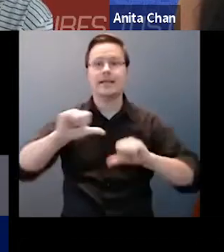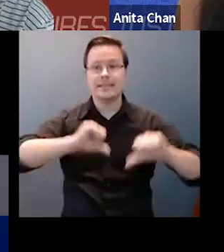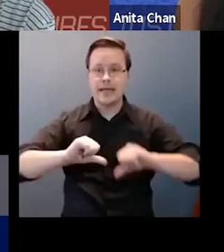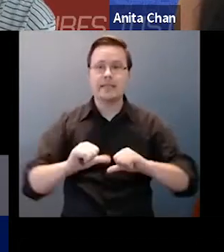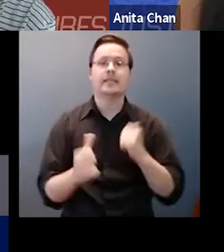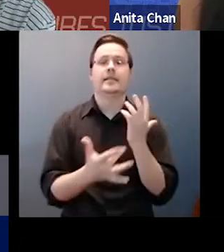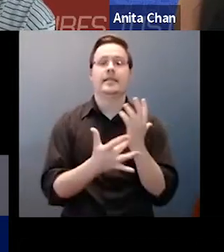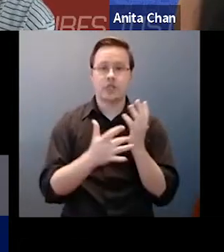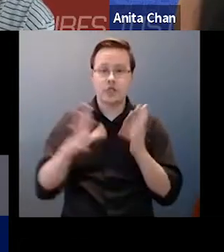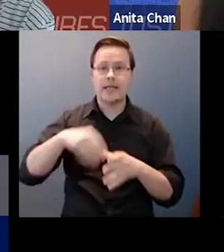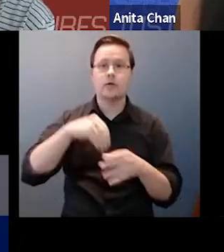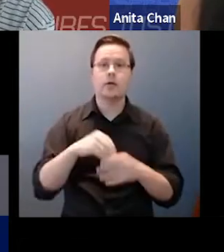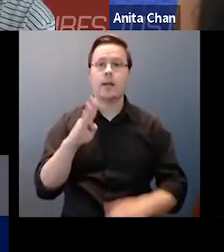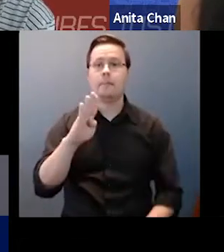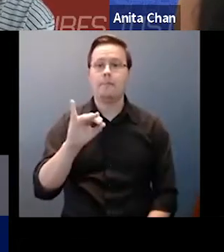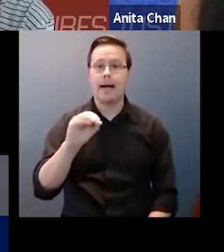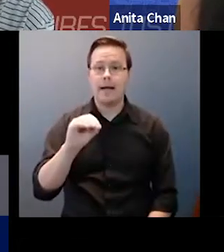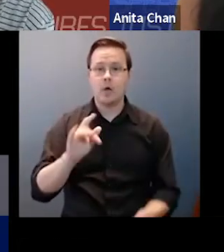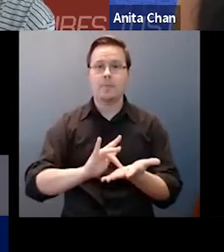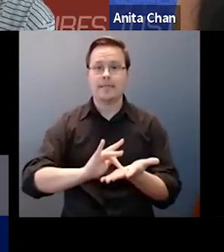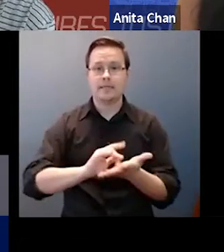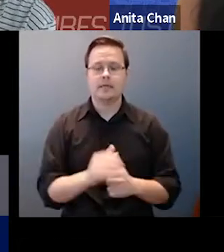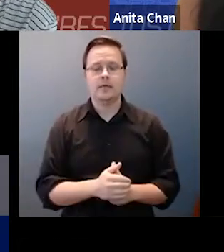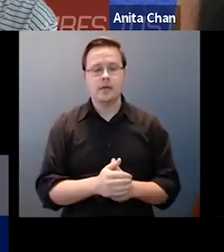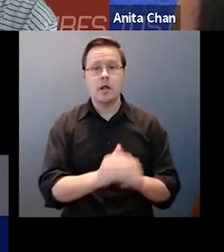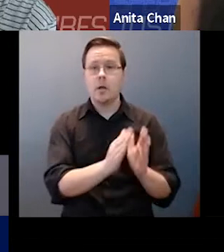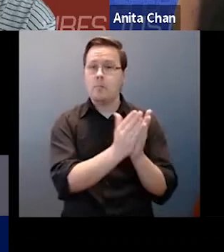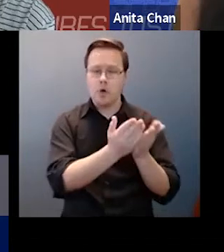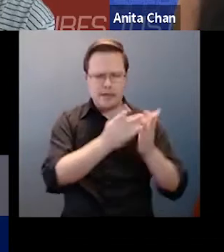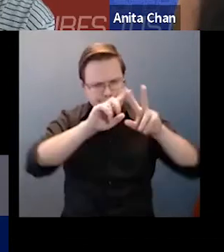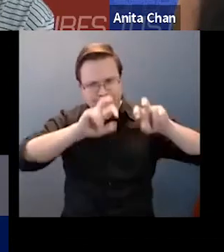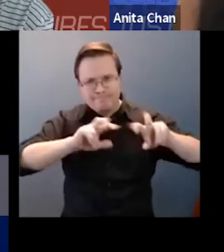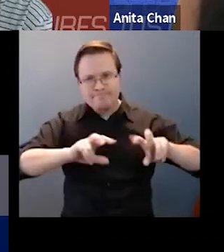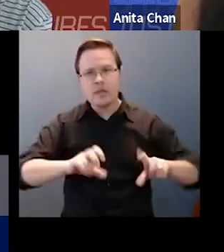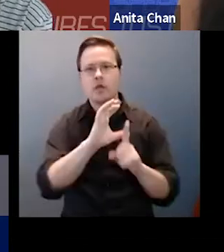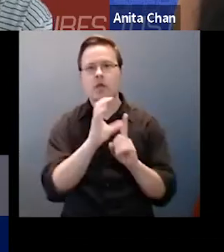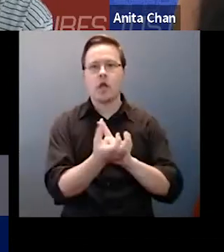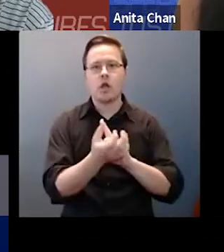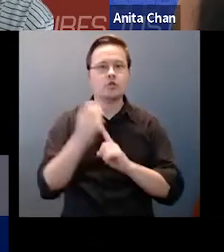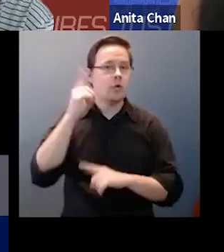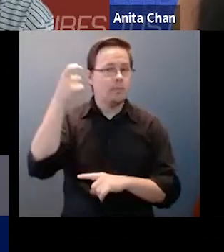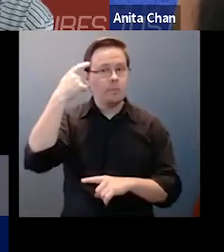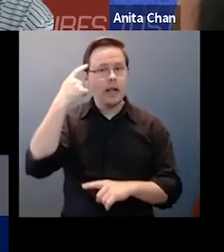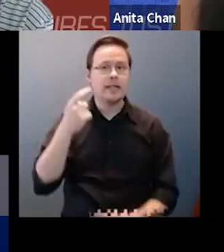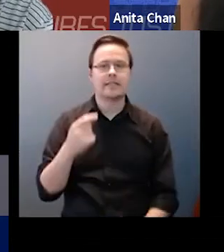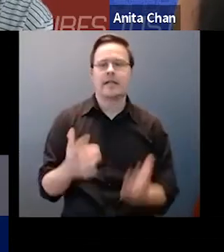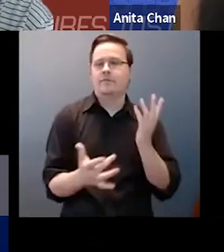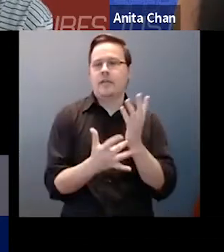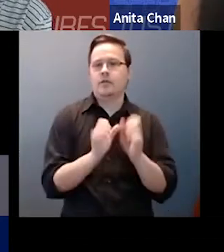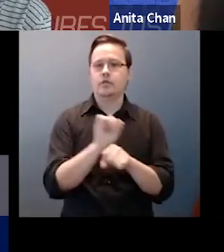Her research examines the cultural politics of high-tech work and the kind of practices degenerate. Ableton ethnographer, a designer,